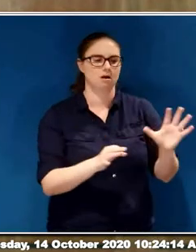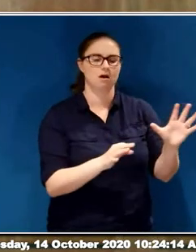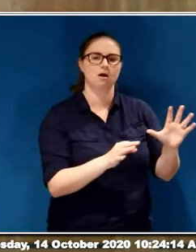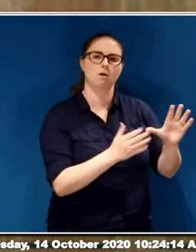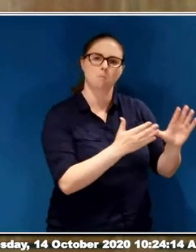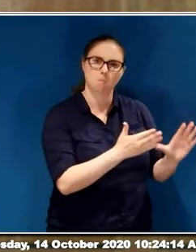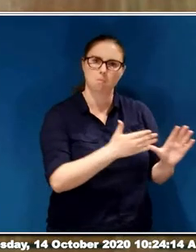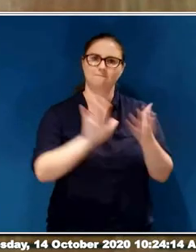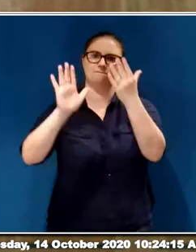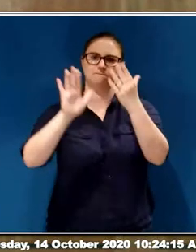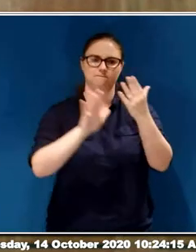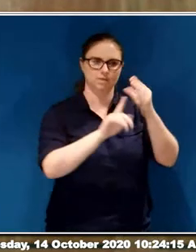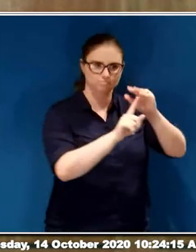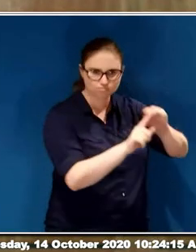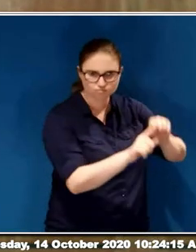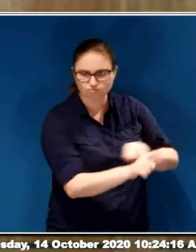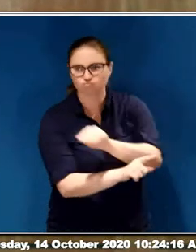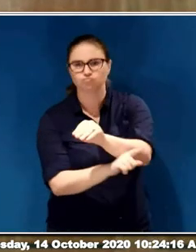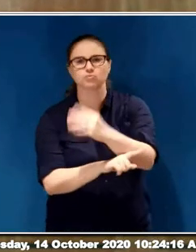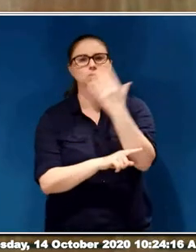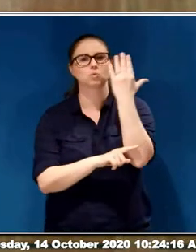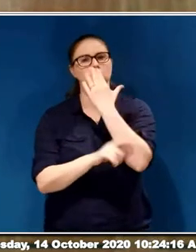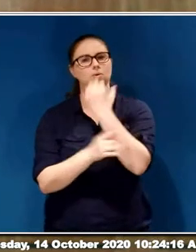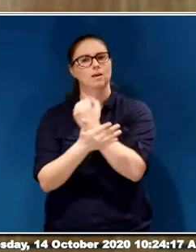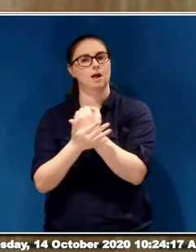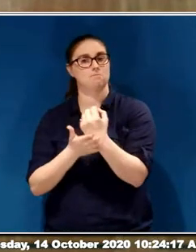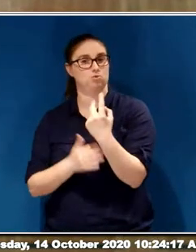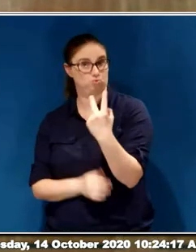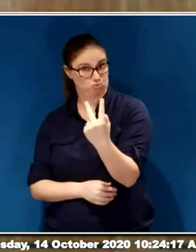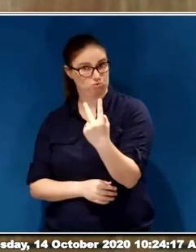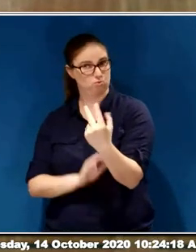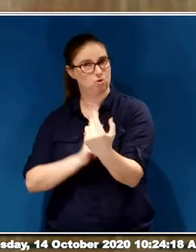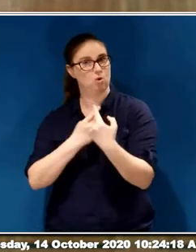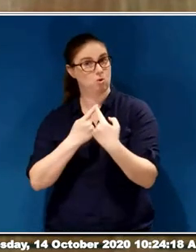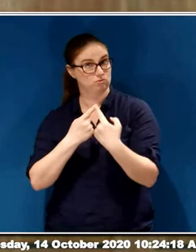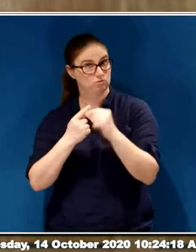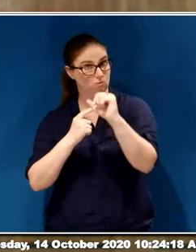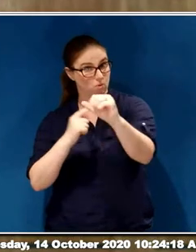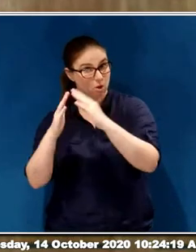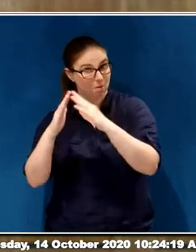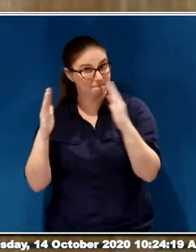We had moved from the area near School 1 to the area near School 2.